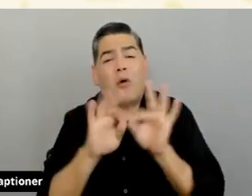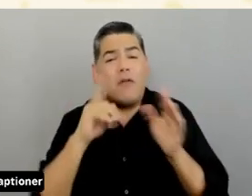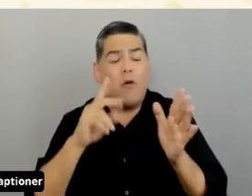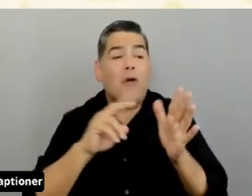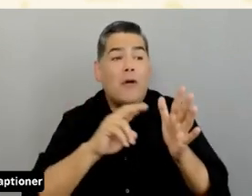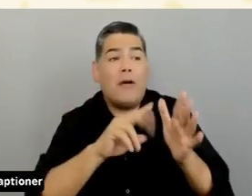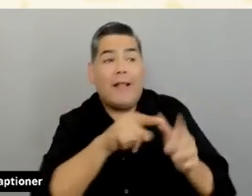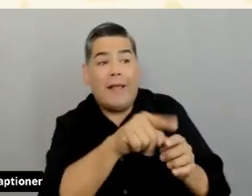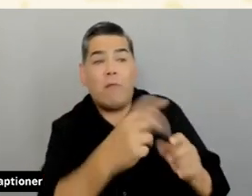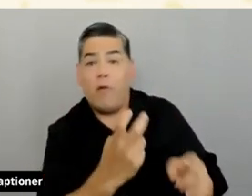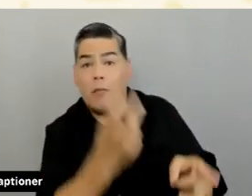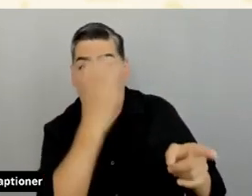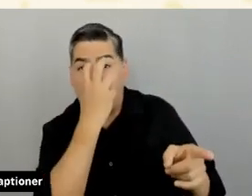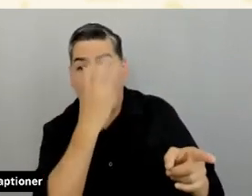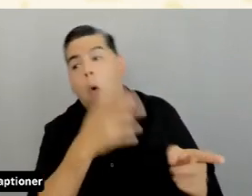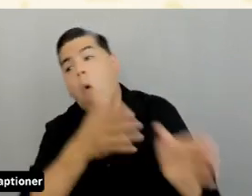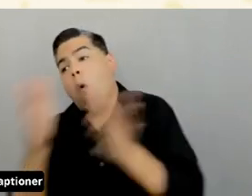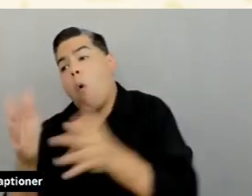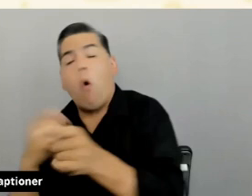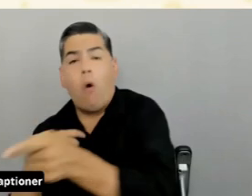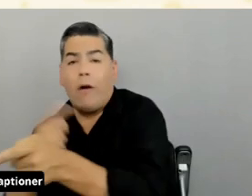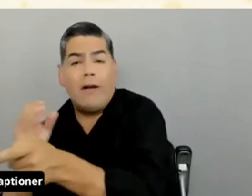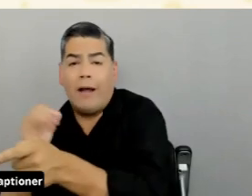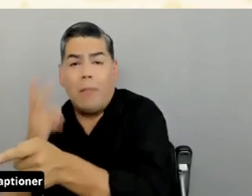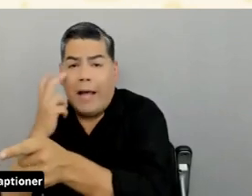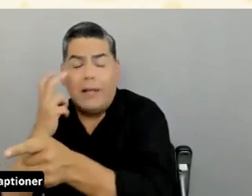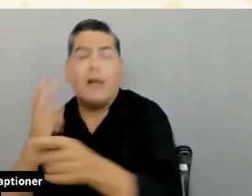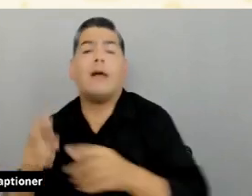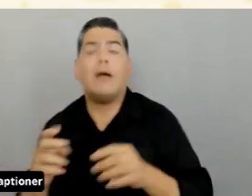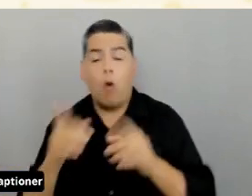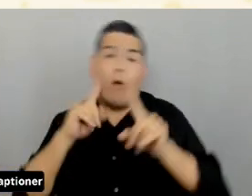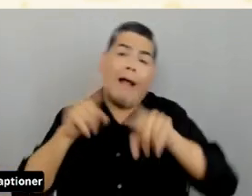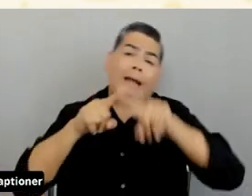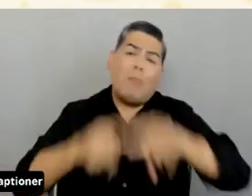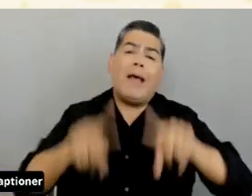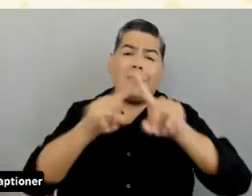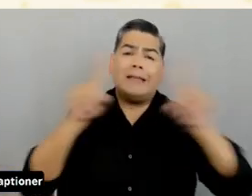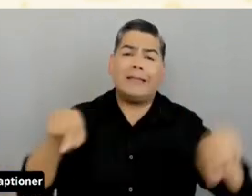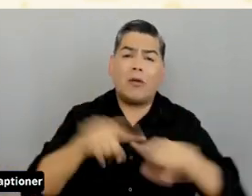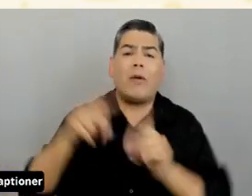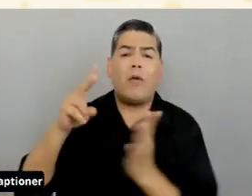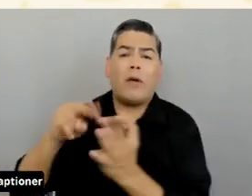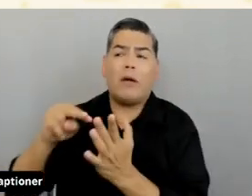or depends on a screen reader, or also depends on keyboard navigation.